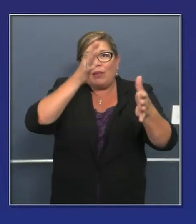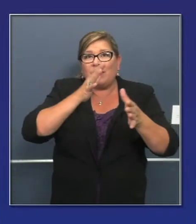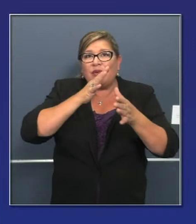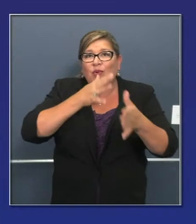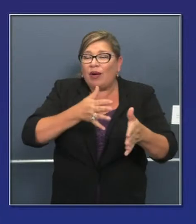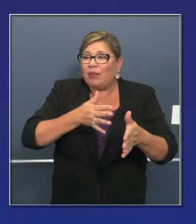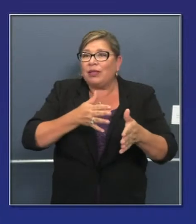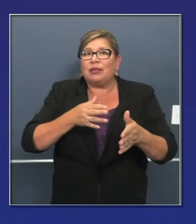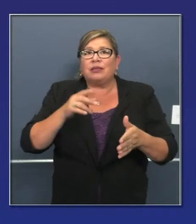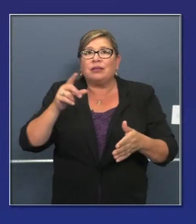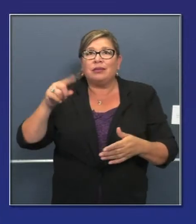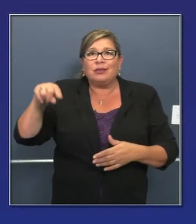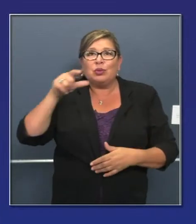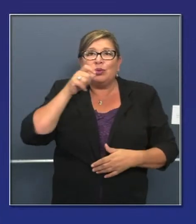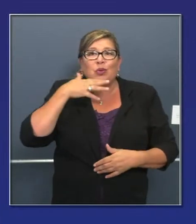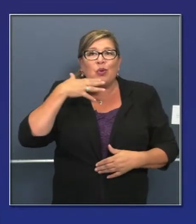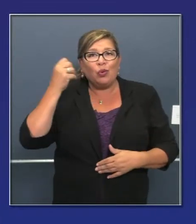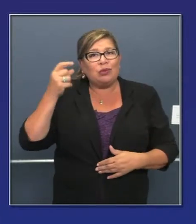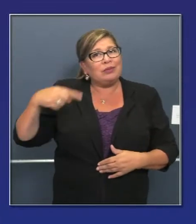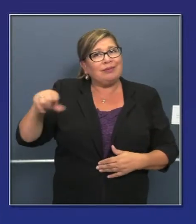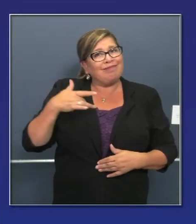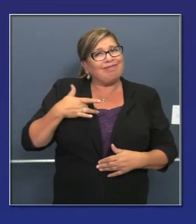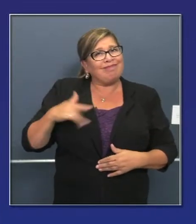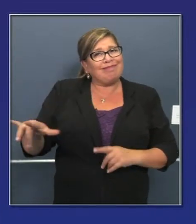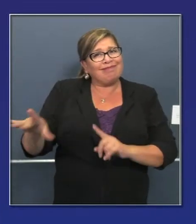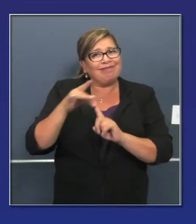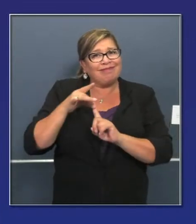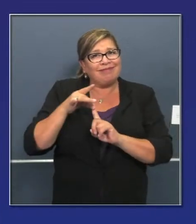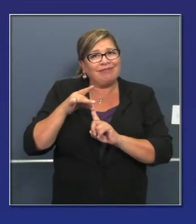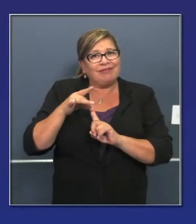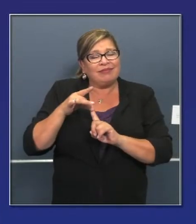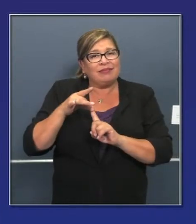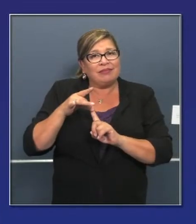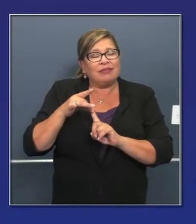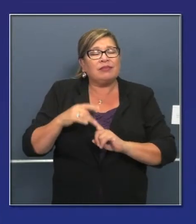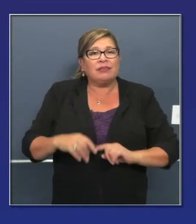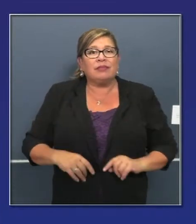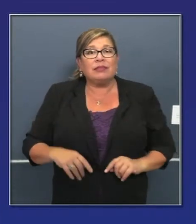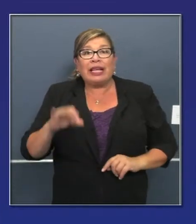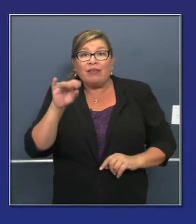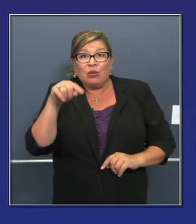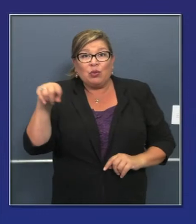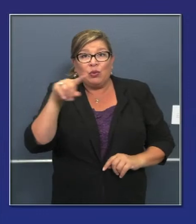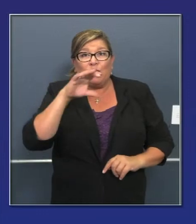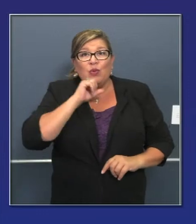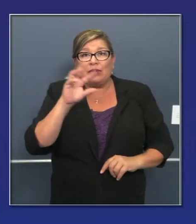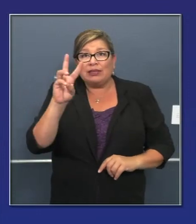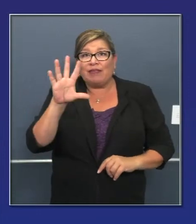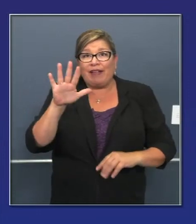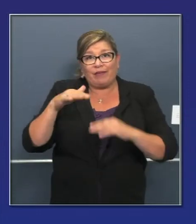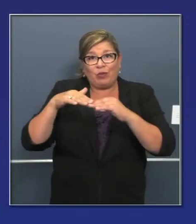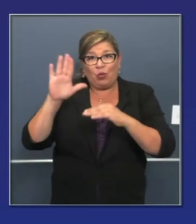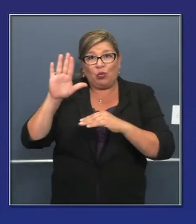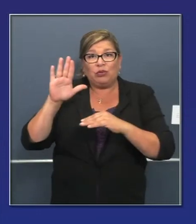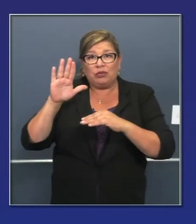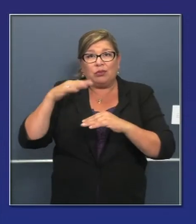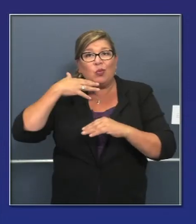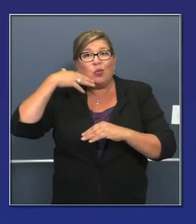remain vulnerable if you're 65 and older again the data is overwhelming on how deadly the disease is